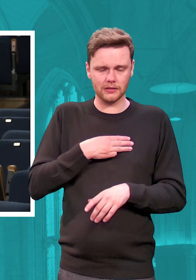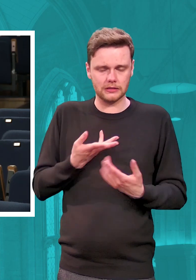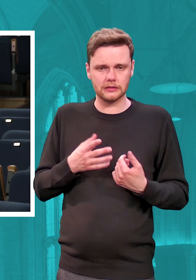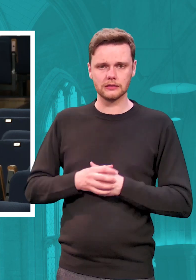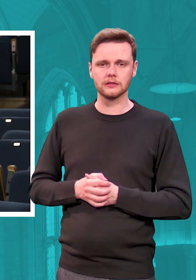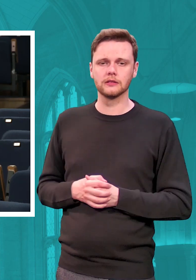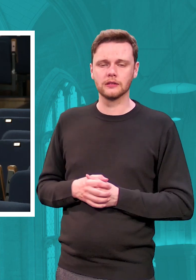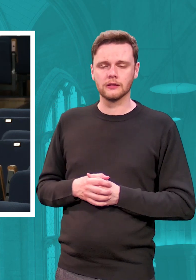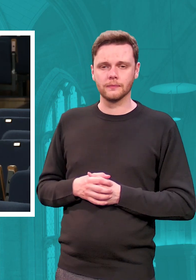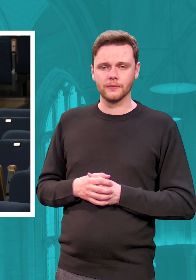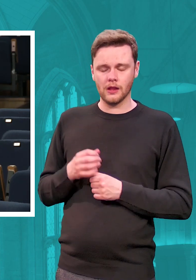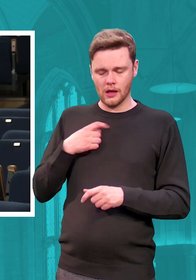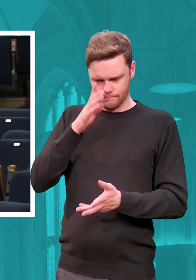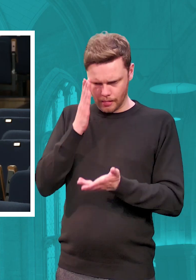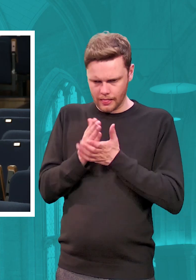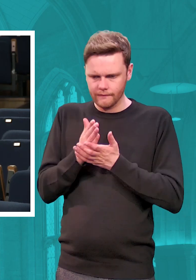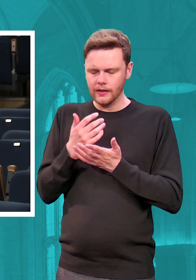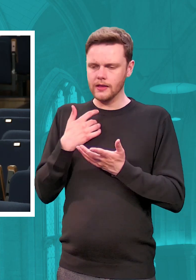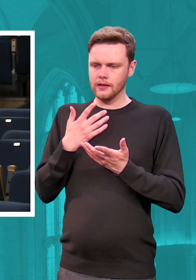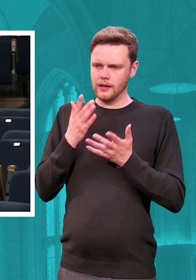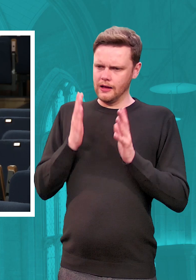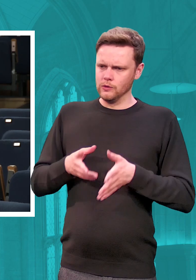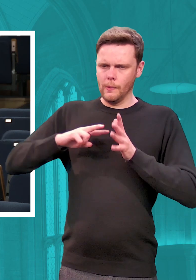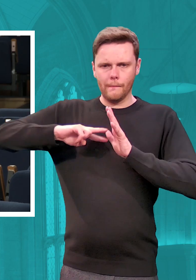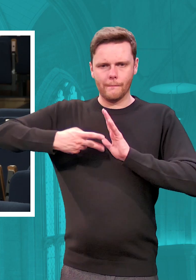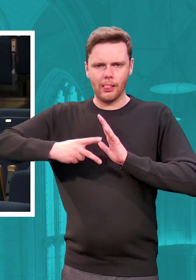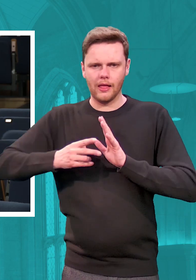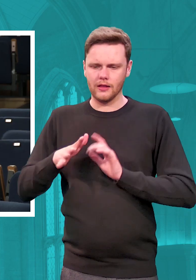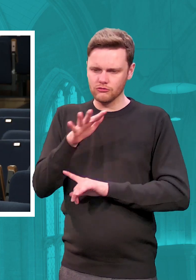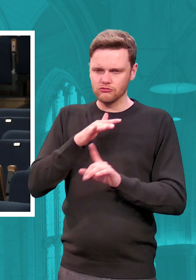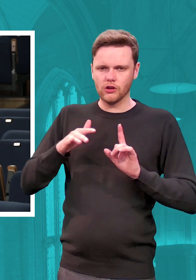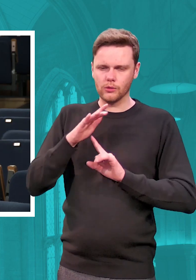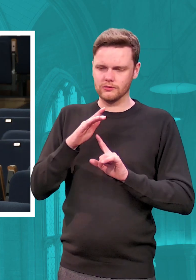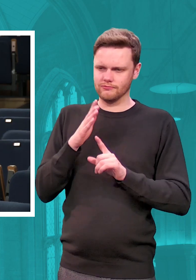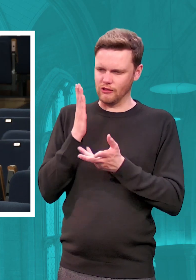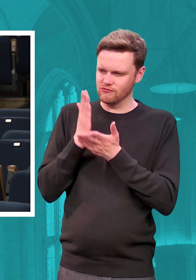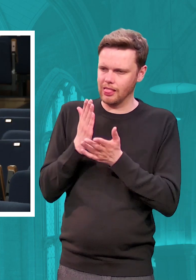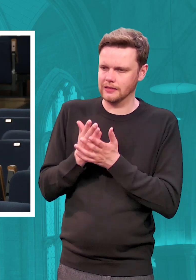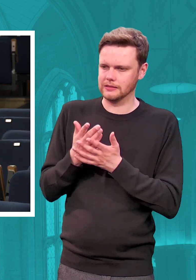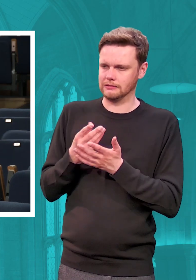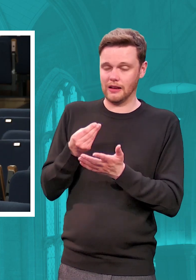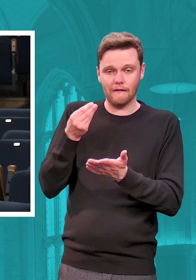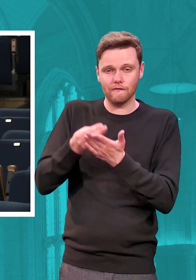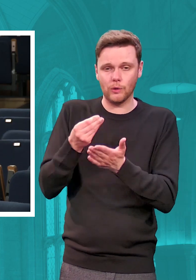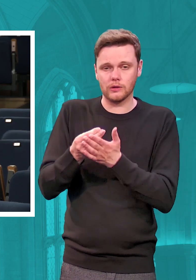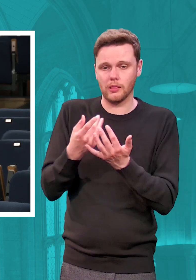We believe that we have to make plans around a realistic and affordable number of ministries.